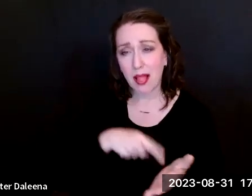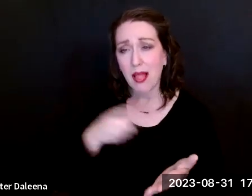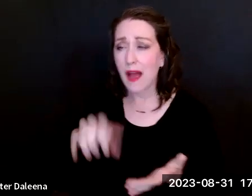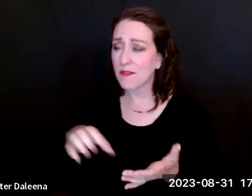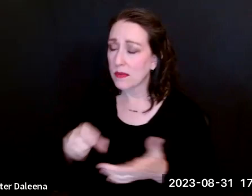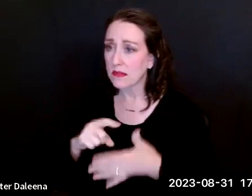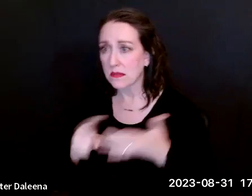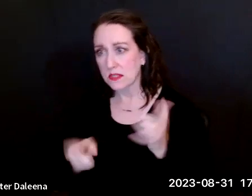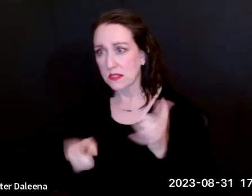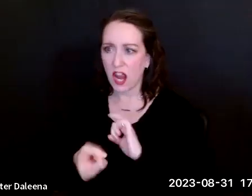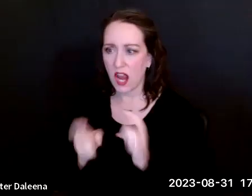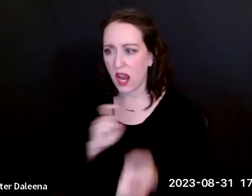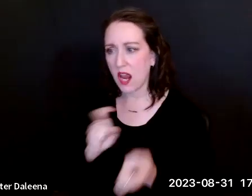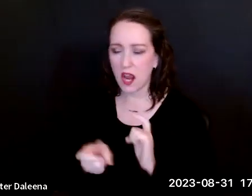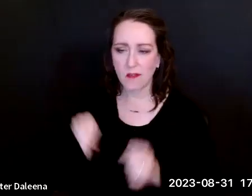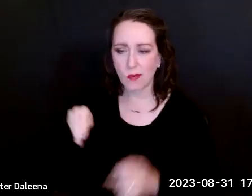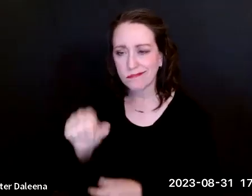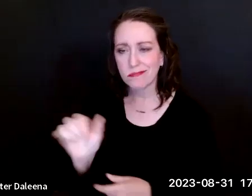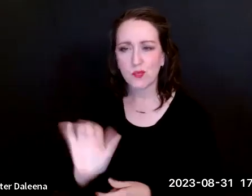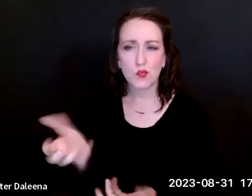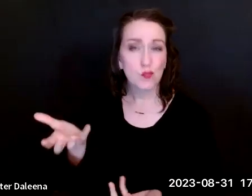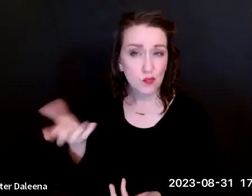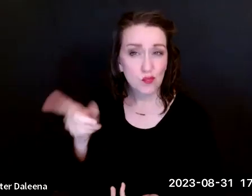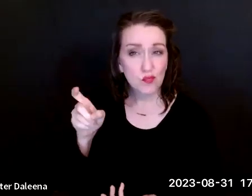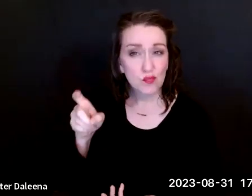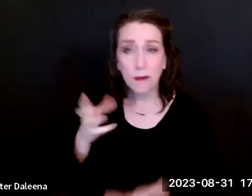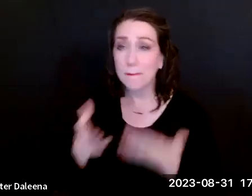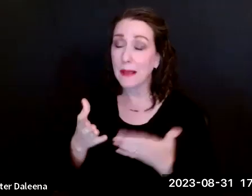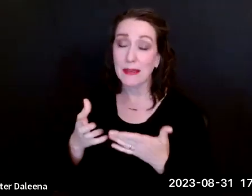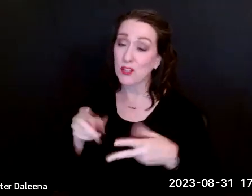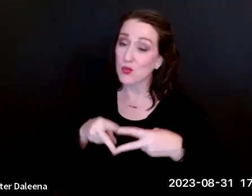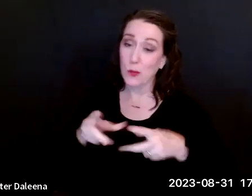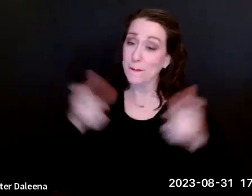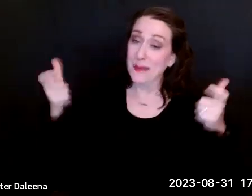lot of changes in that and reimbursement as well and those may be too big a questions for this but